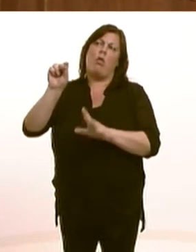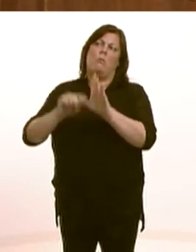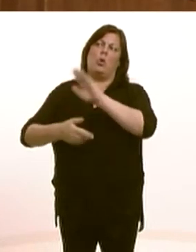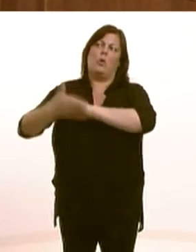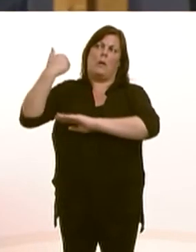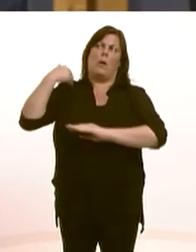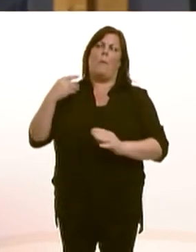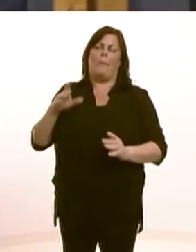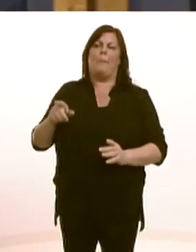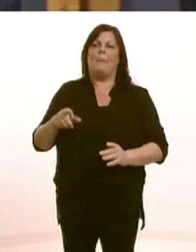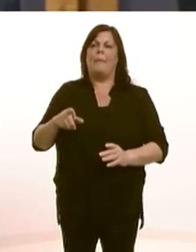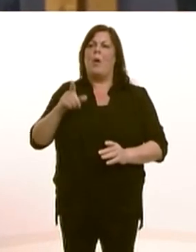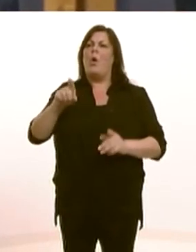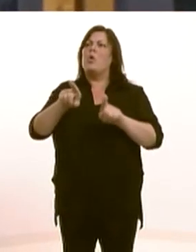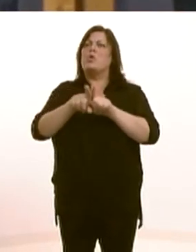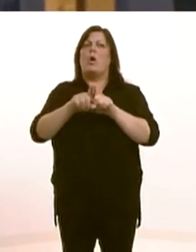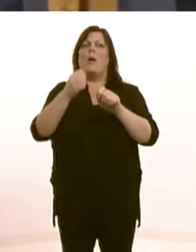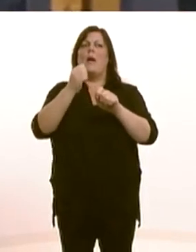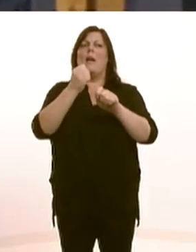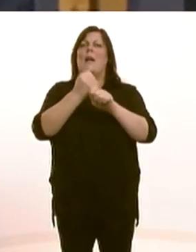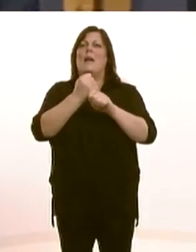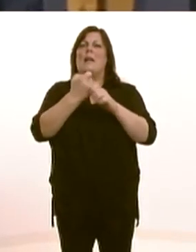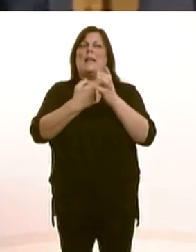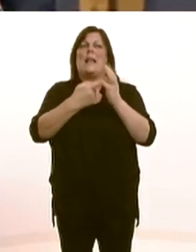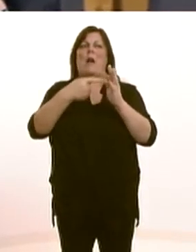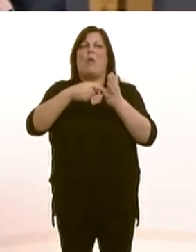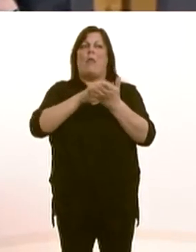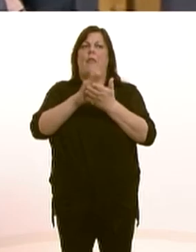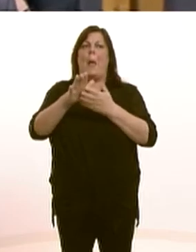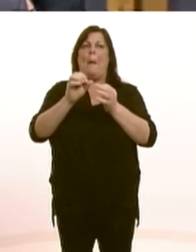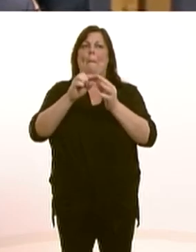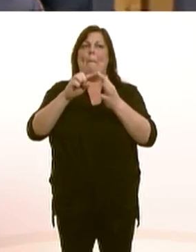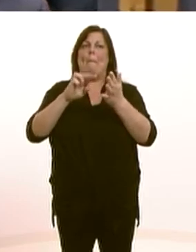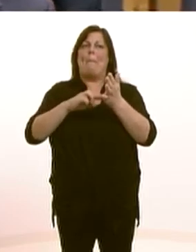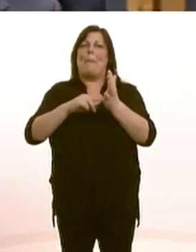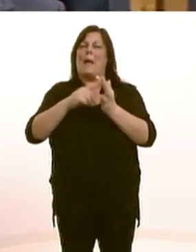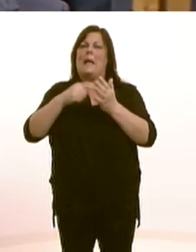By the way, Gareth Bennett did not take the view that people coming from Syria are all